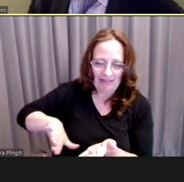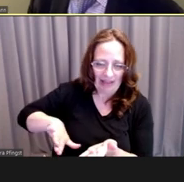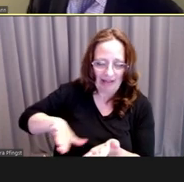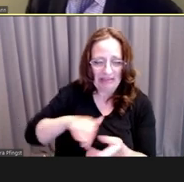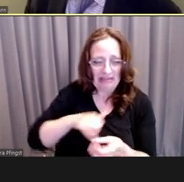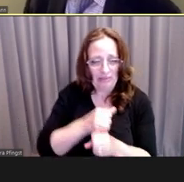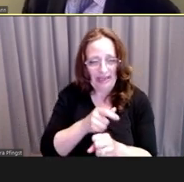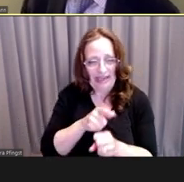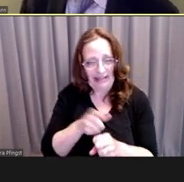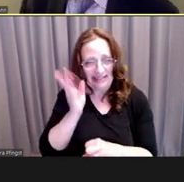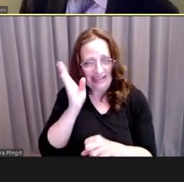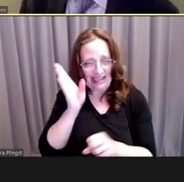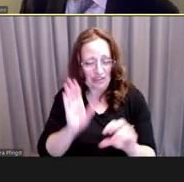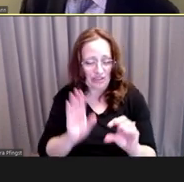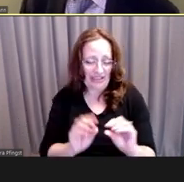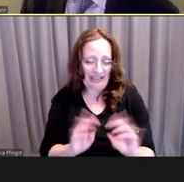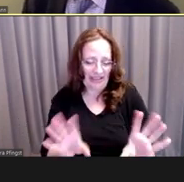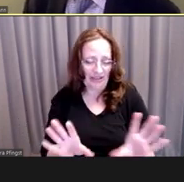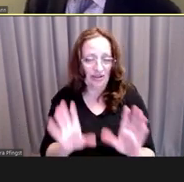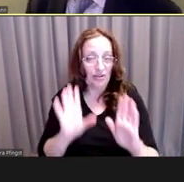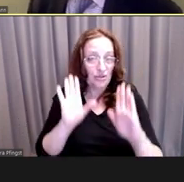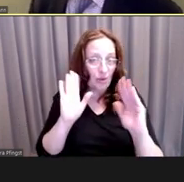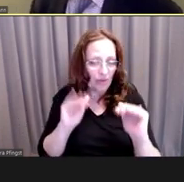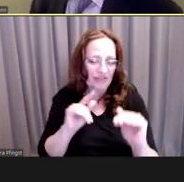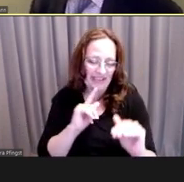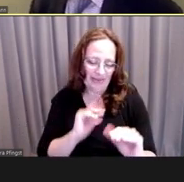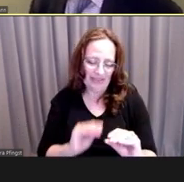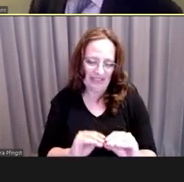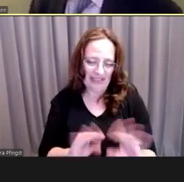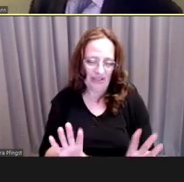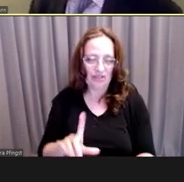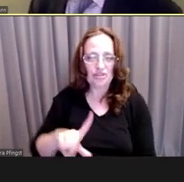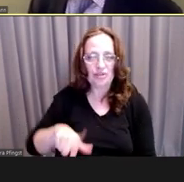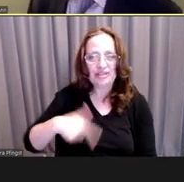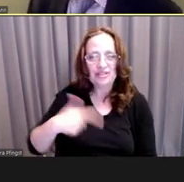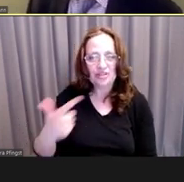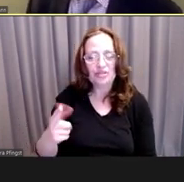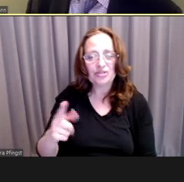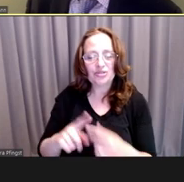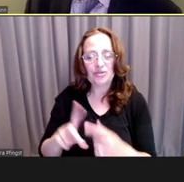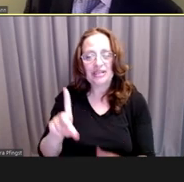And with that, I will turn back over to Dana and Michele, so we can have a further discussion.